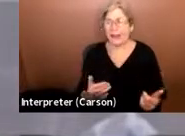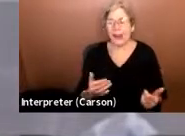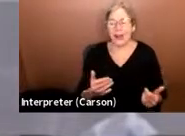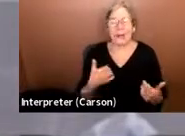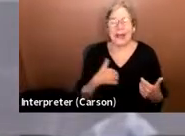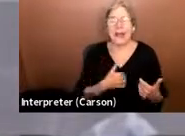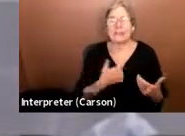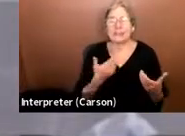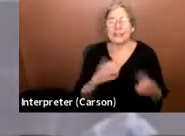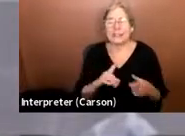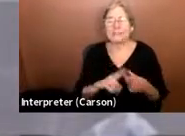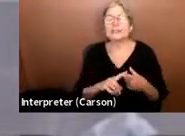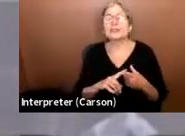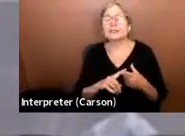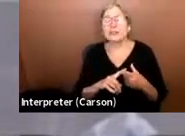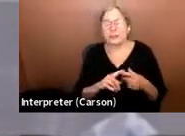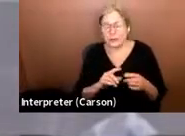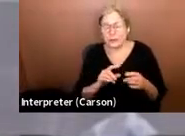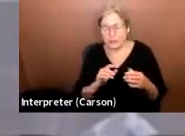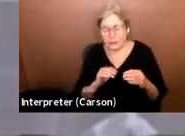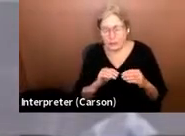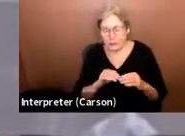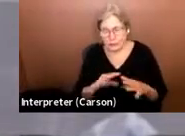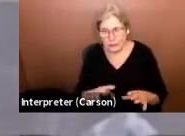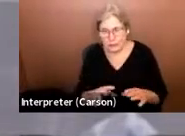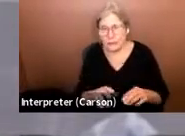ve. Some final thoughts perhaps from you two?